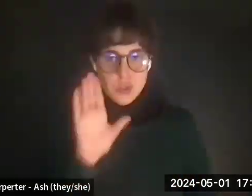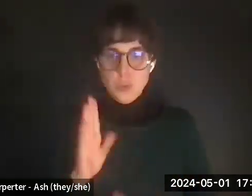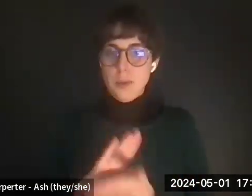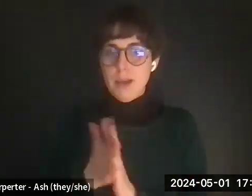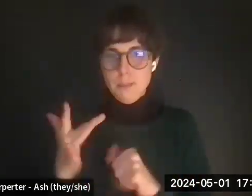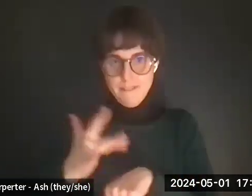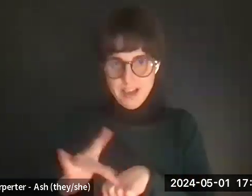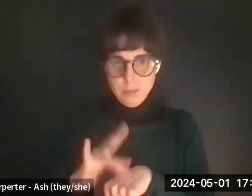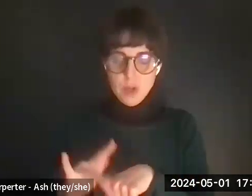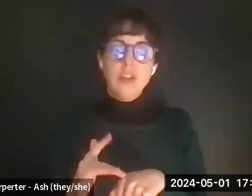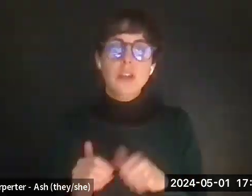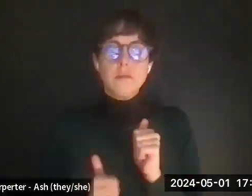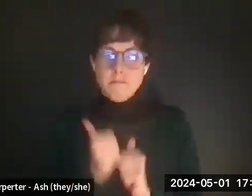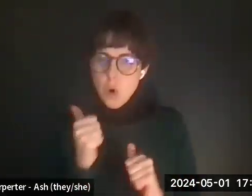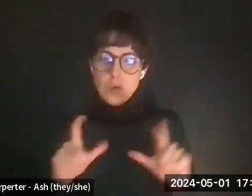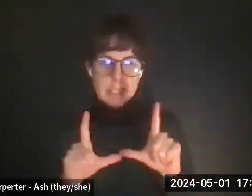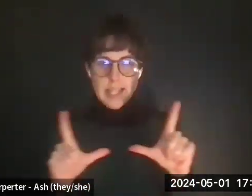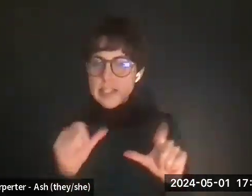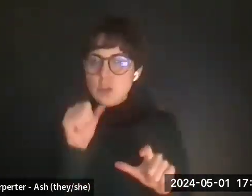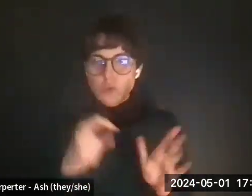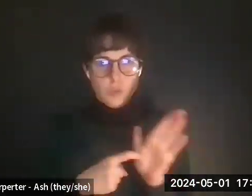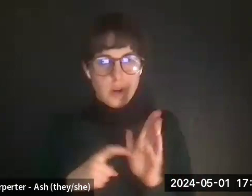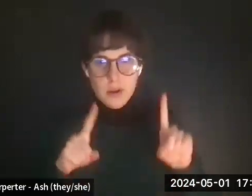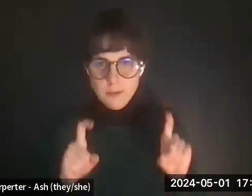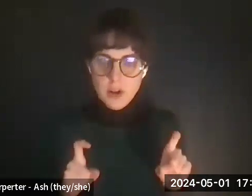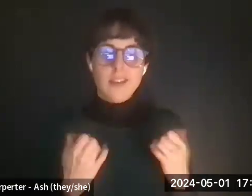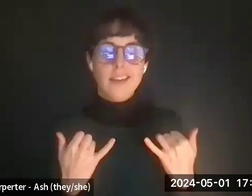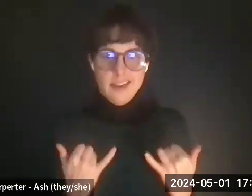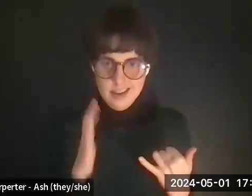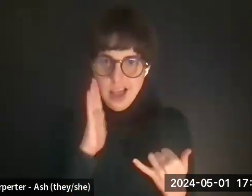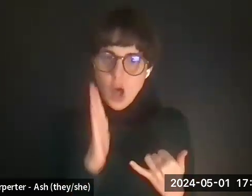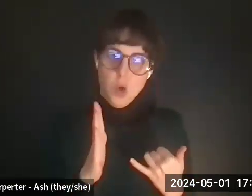that reflect the applicant's professional experience. Continuing education requirements